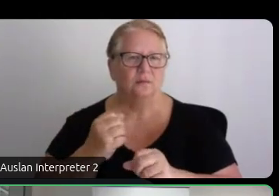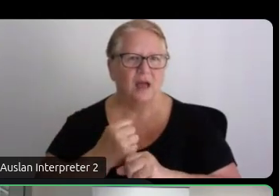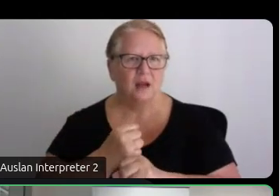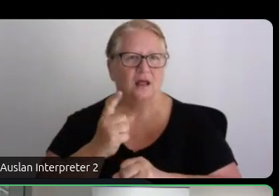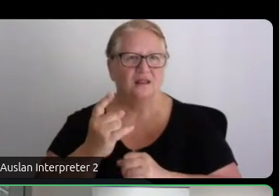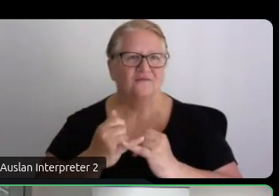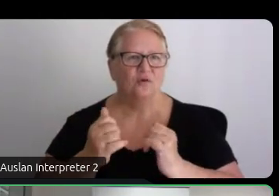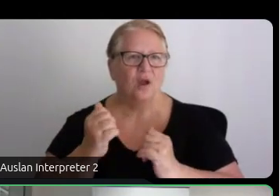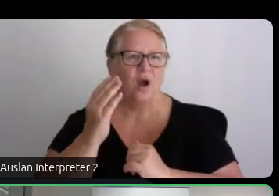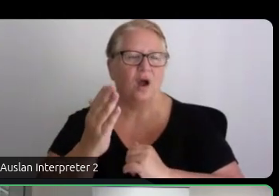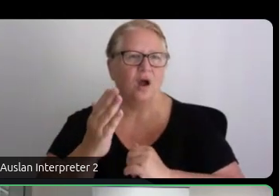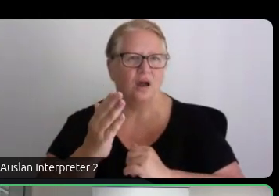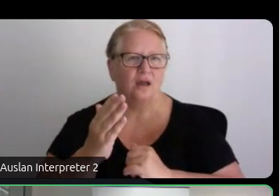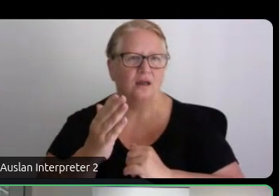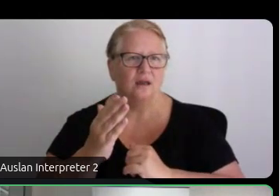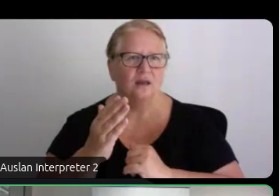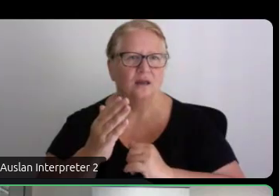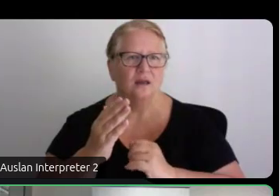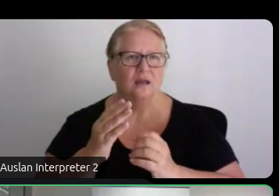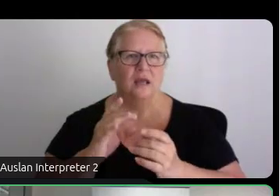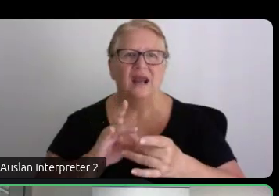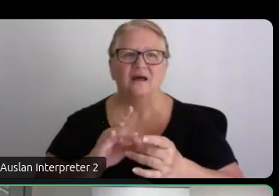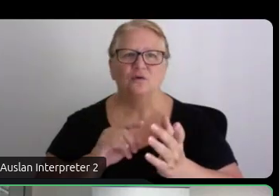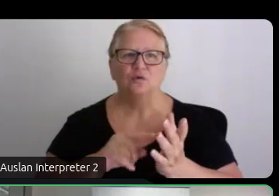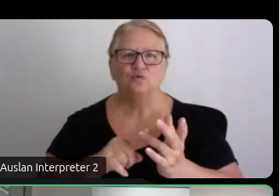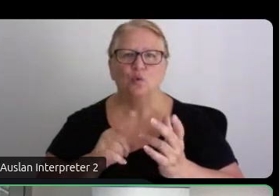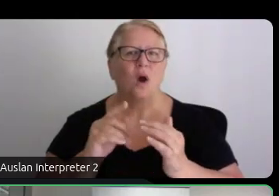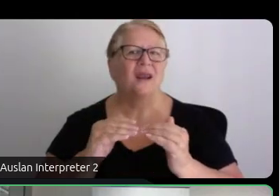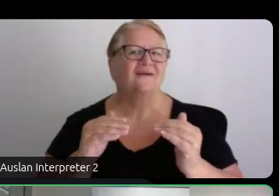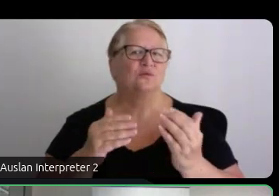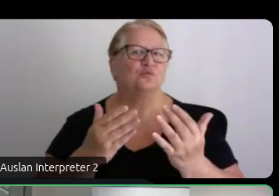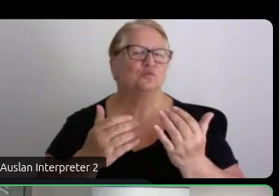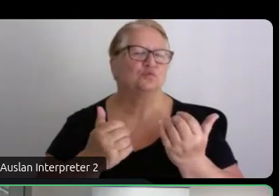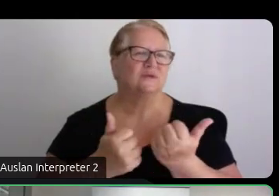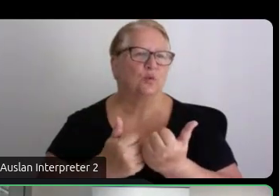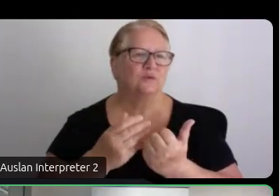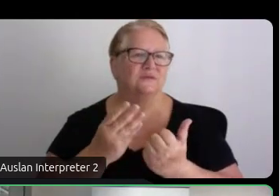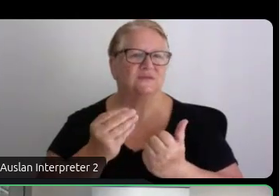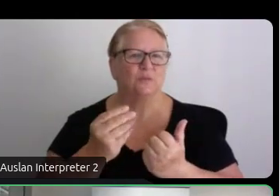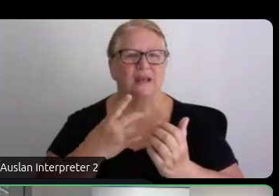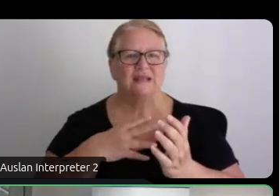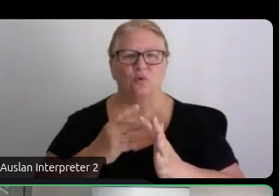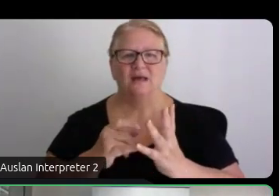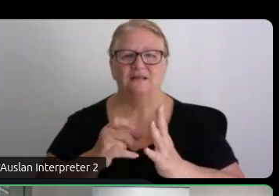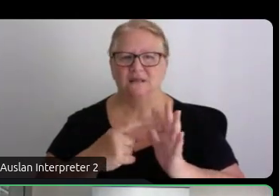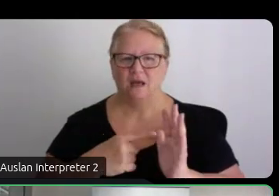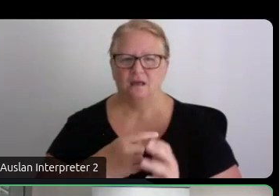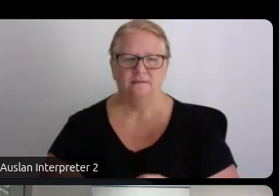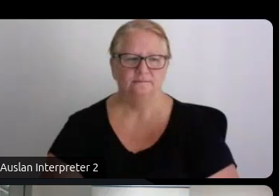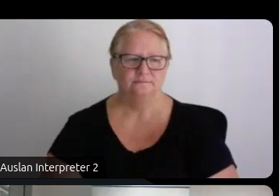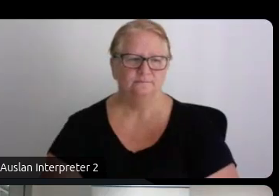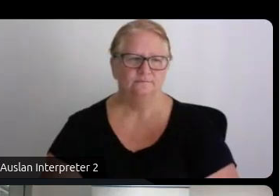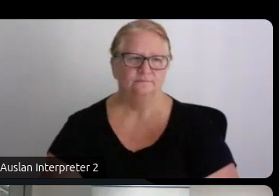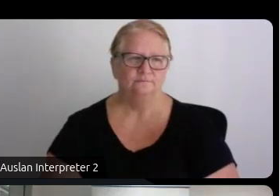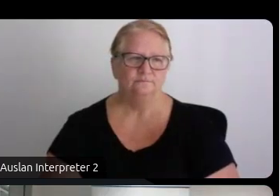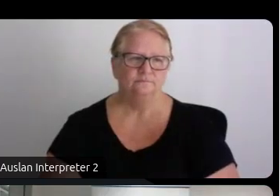in terms of the level of support someone needs to be able to access SDA. Um, I can provide some